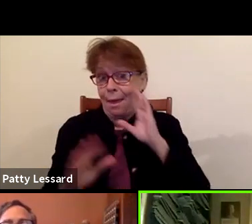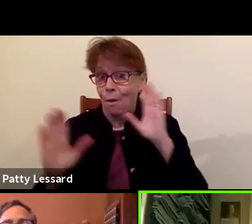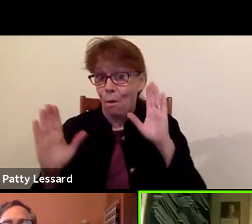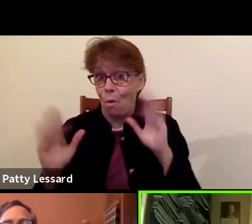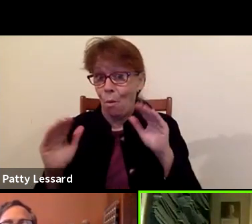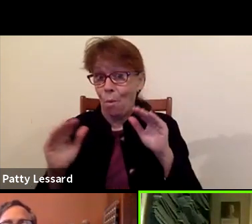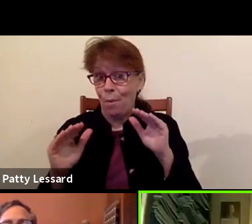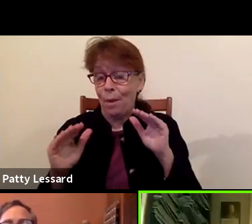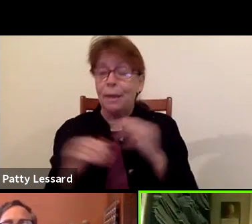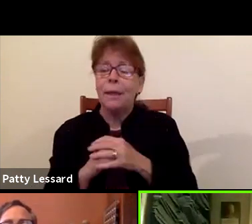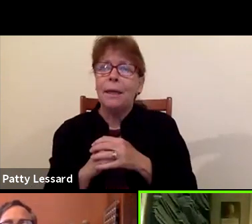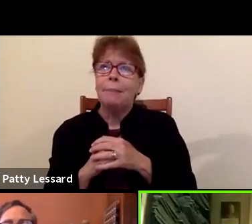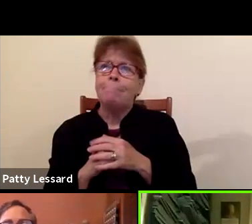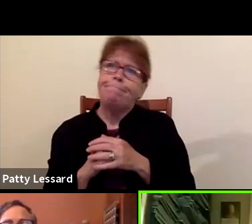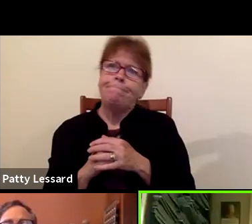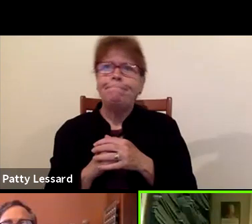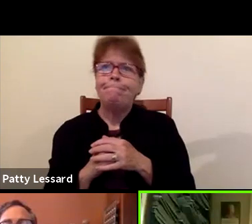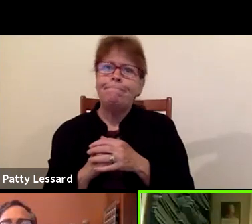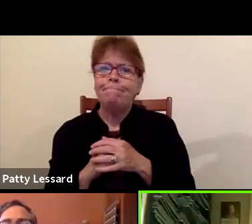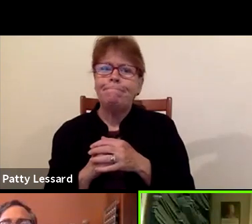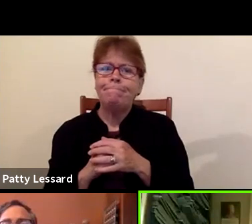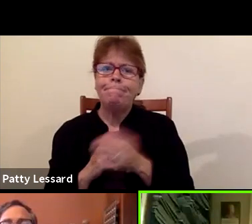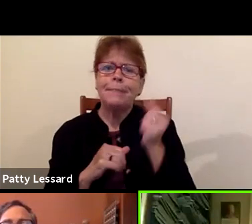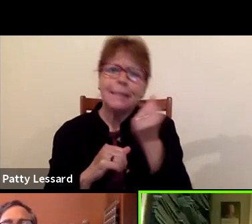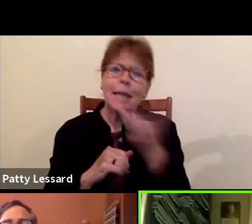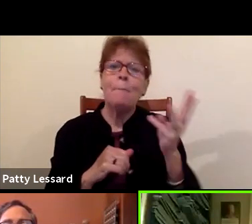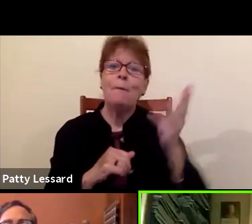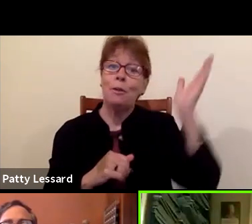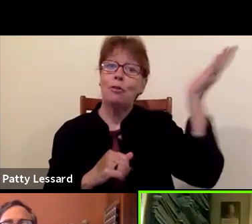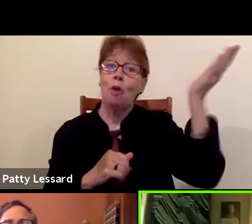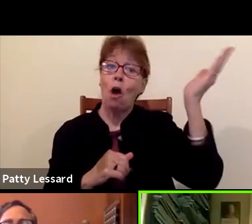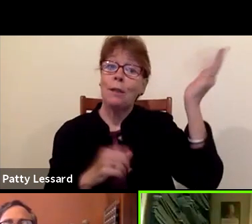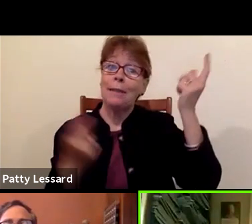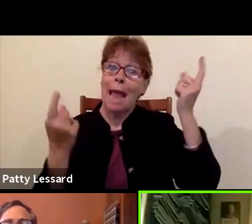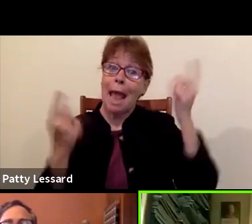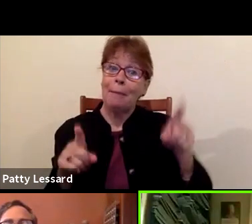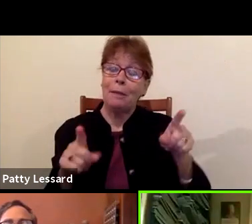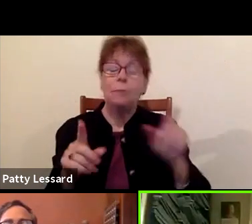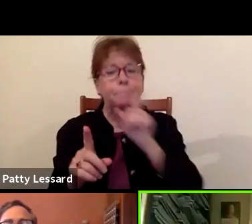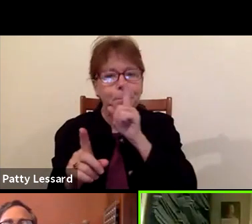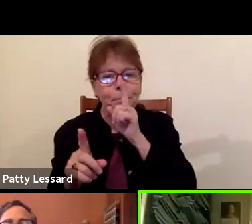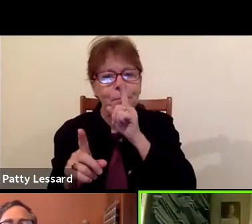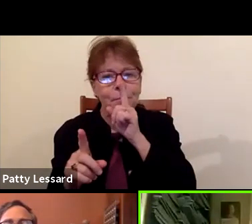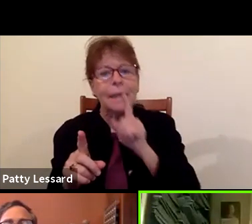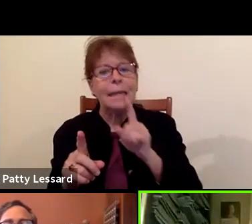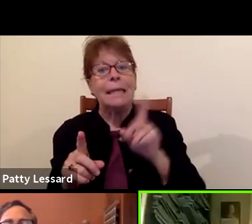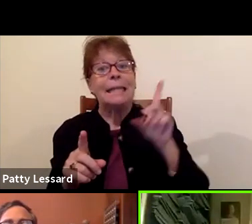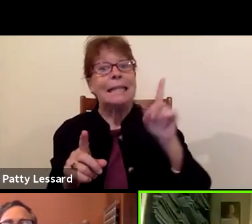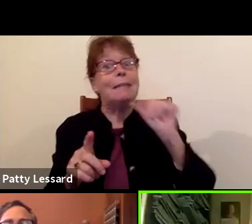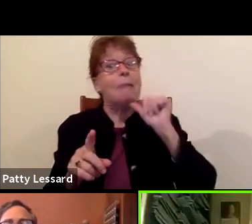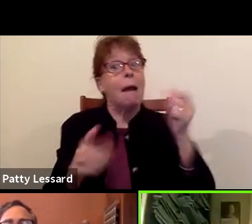which is usually holds a conference of about several thousand people a year. This year it was -- it did not. And one thing I'm